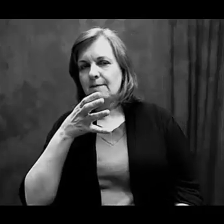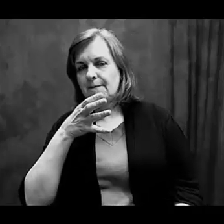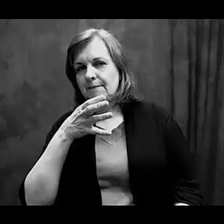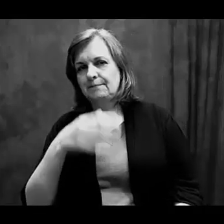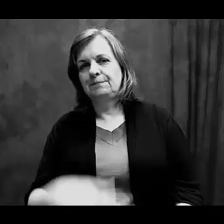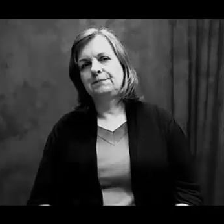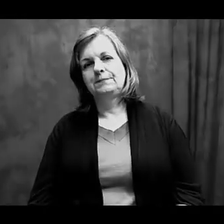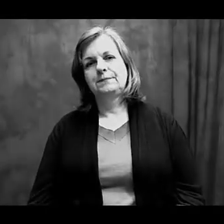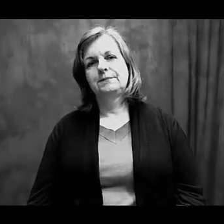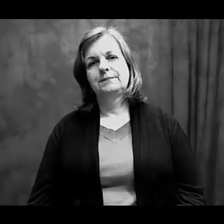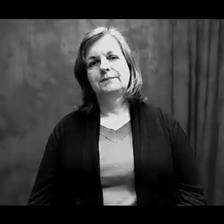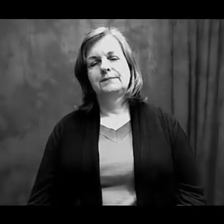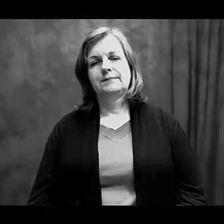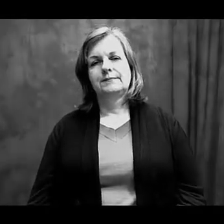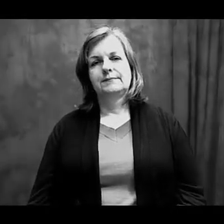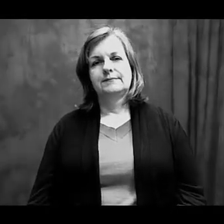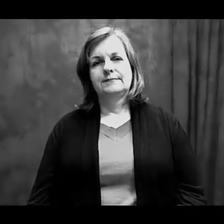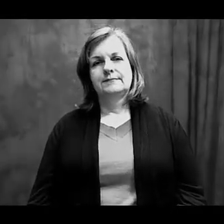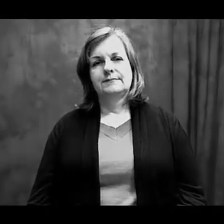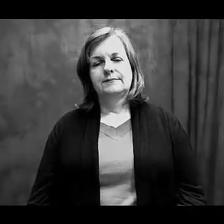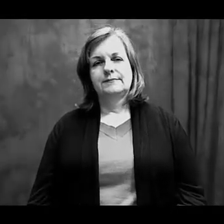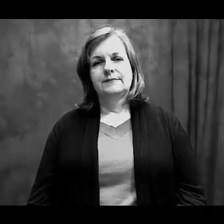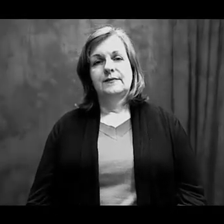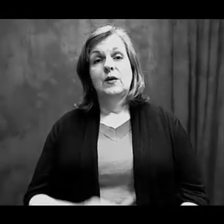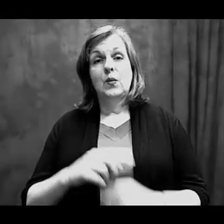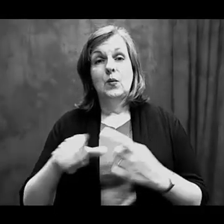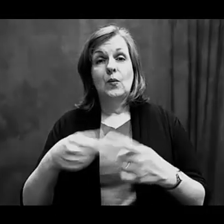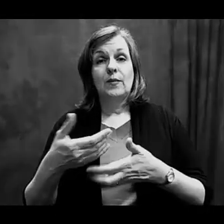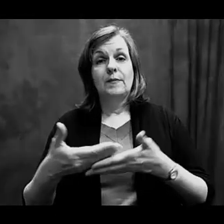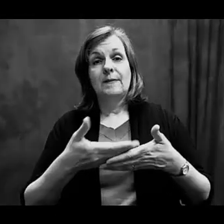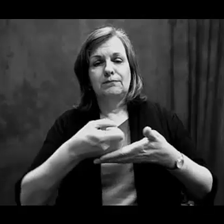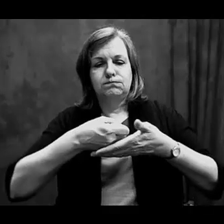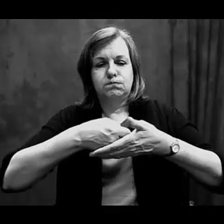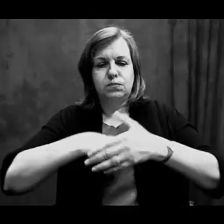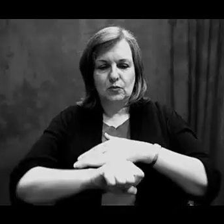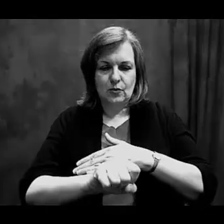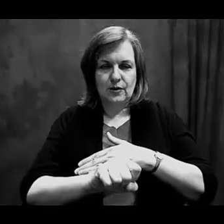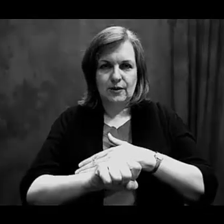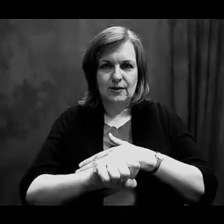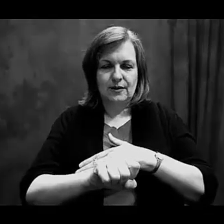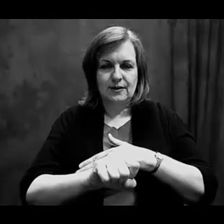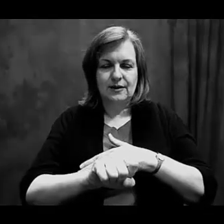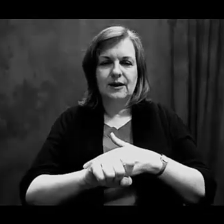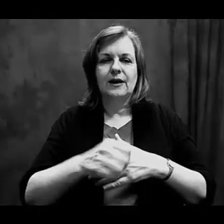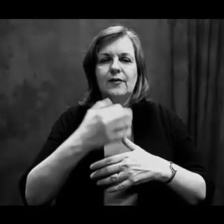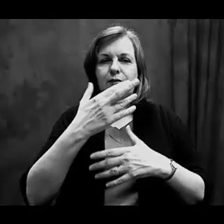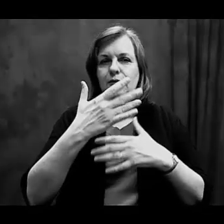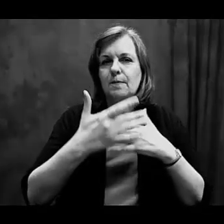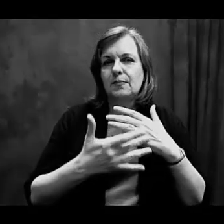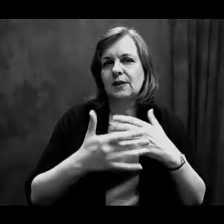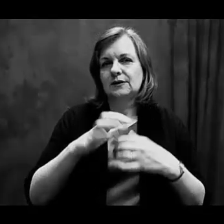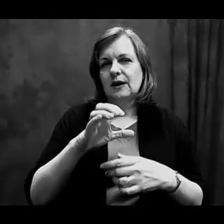which means that the fetus is going to be taking as much oxygen as it possibly can